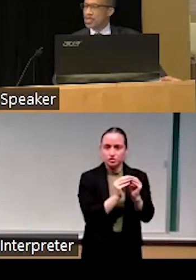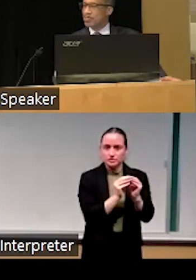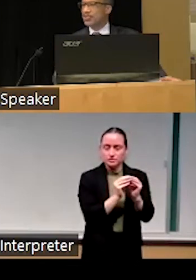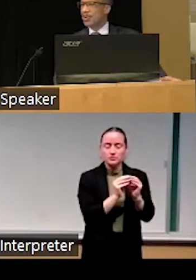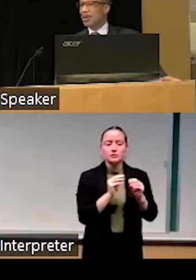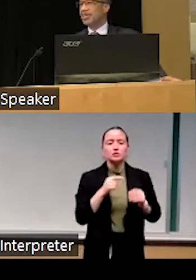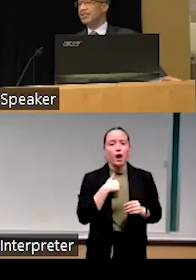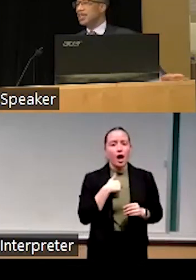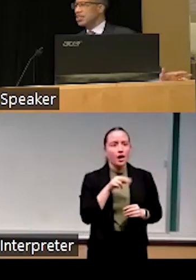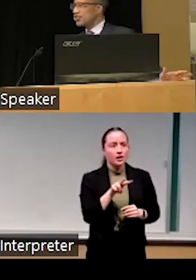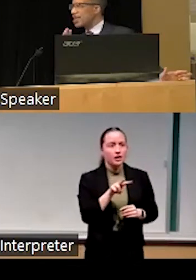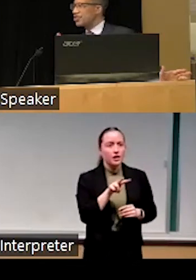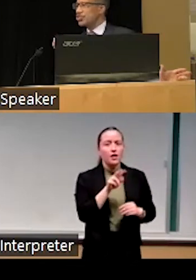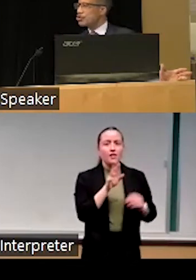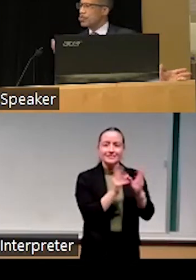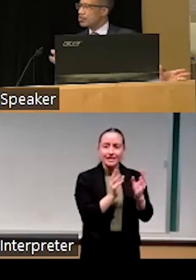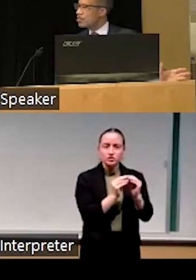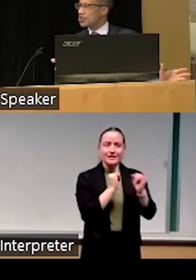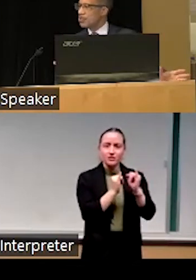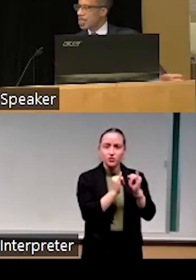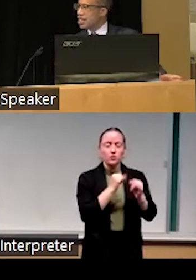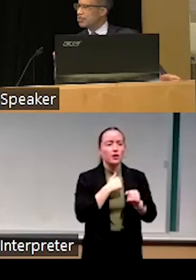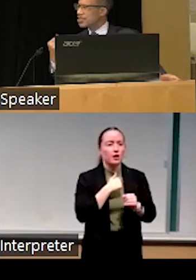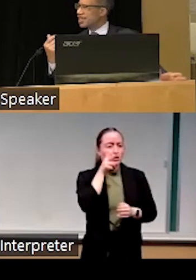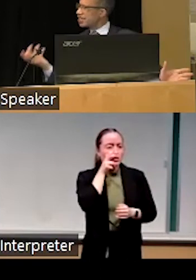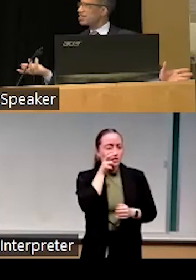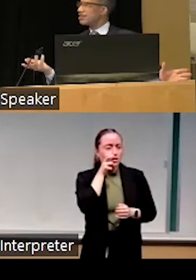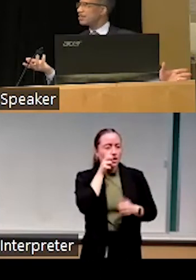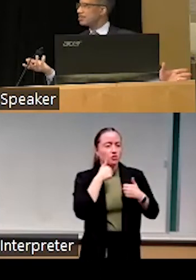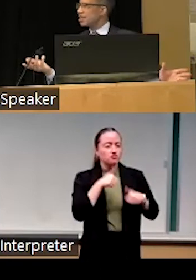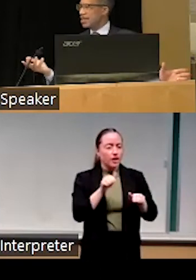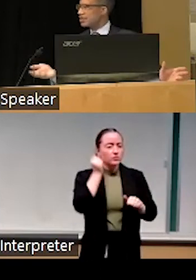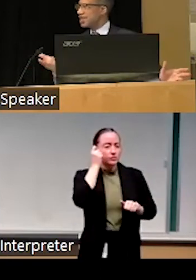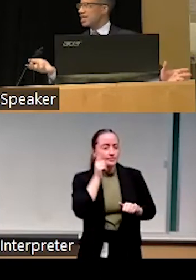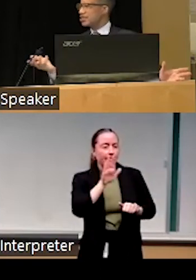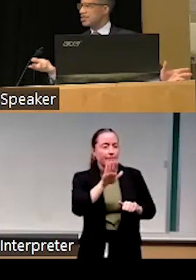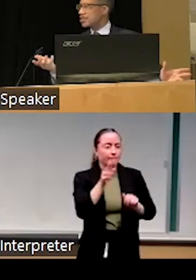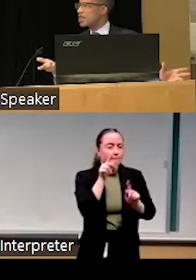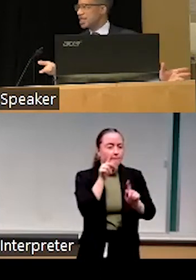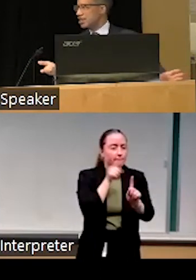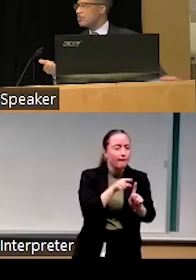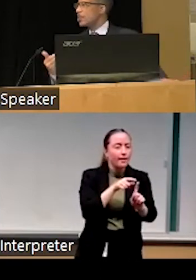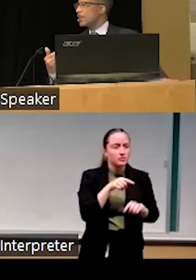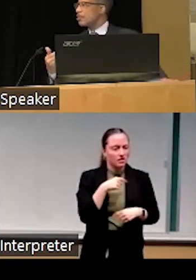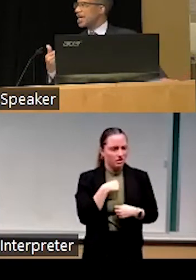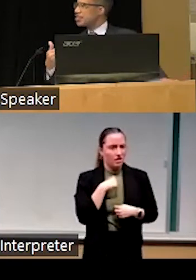to people talk and trying to interpret what was going on was like uh yeah that's that's me um